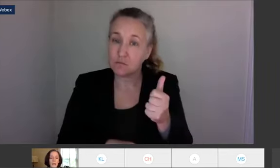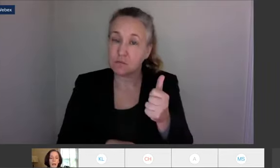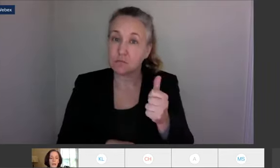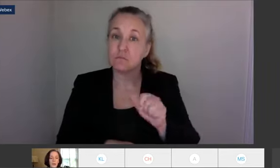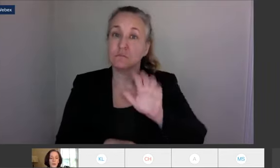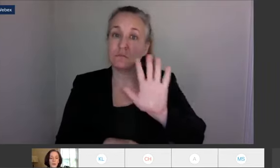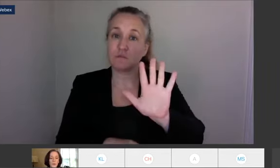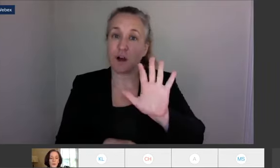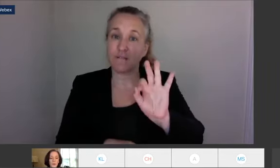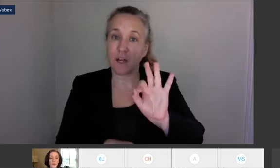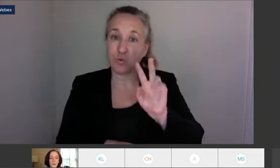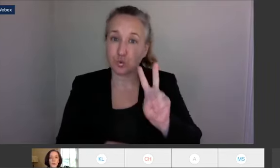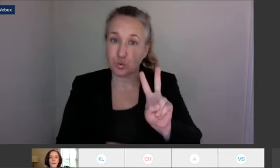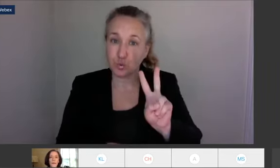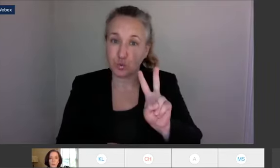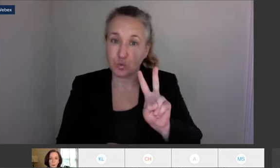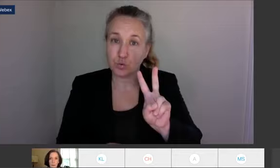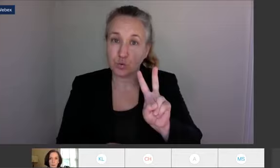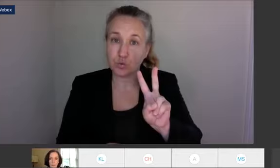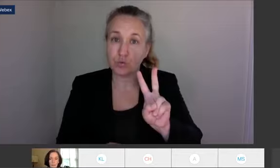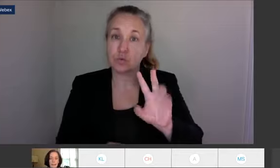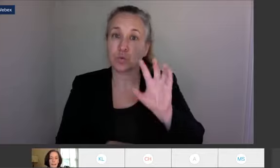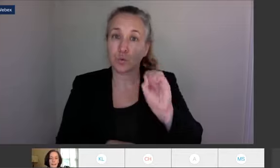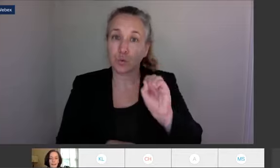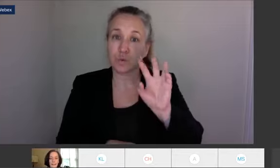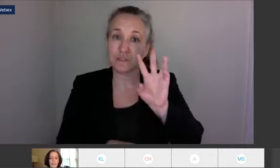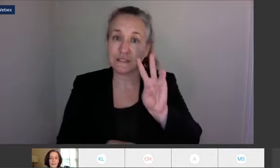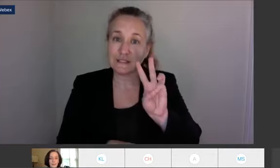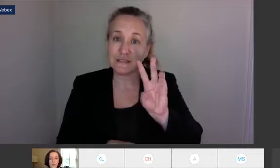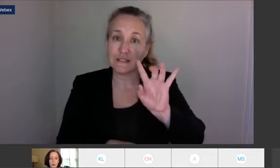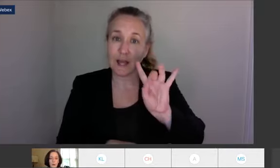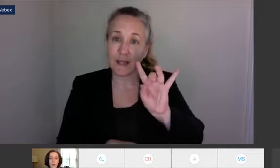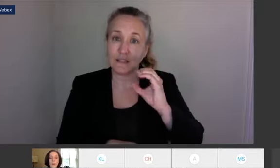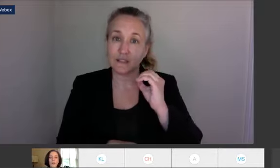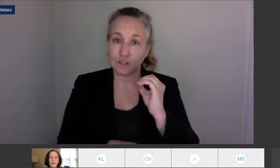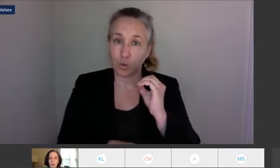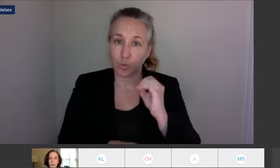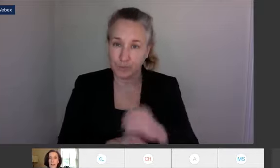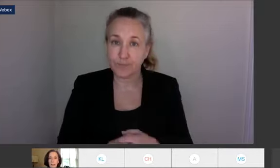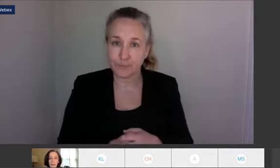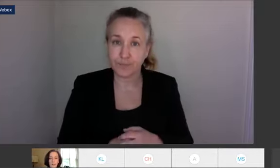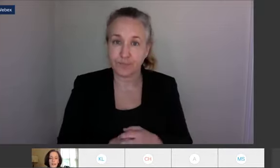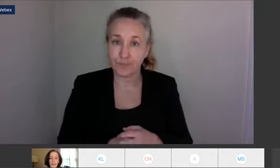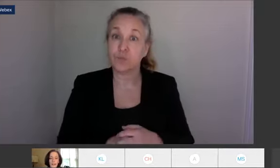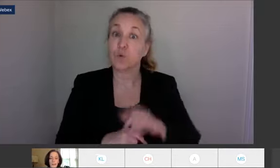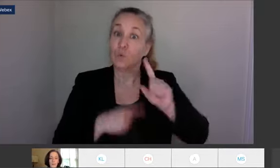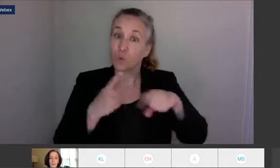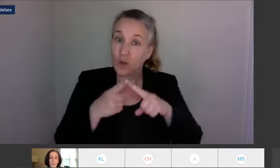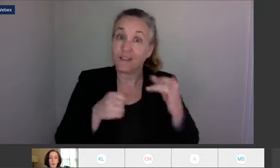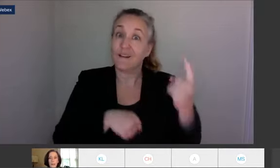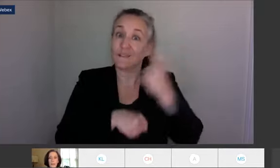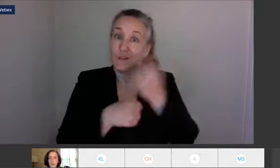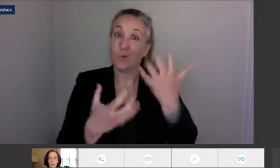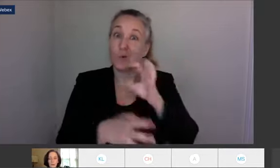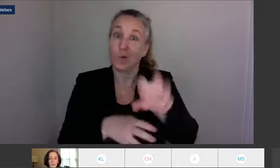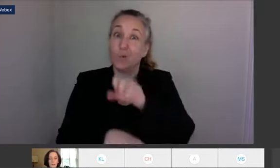610-592-0680 starting at 8:30 a.m. the morning that you'd like to